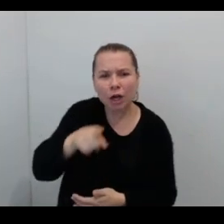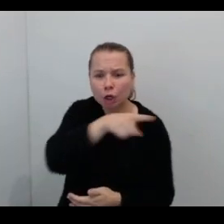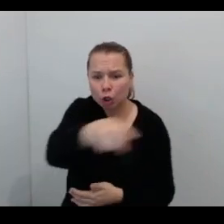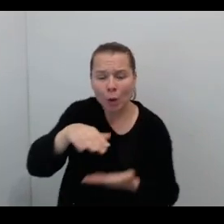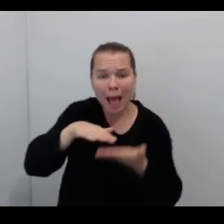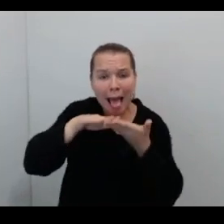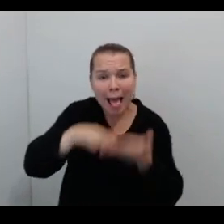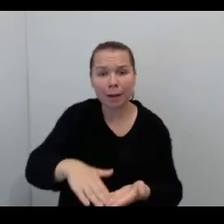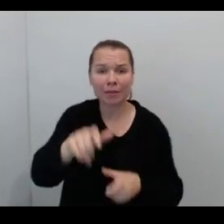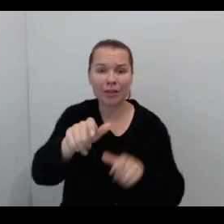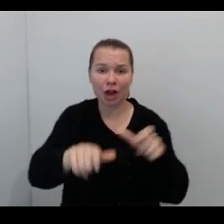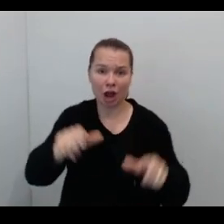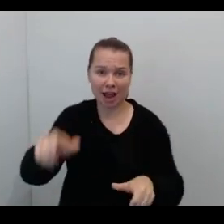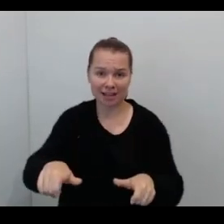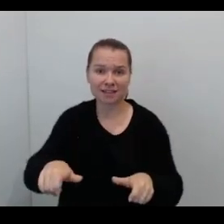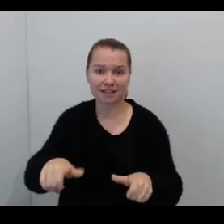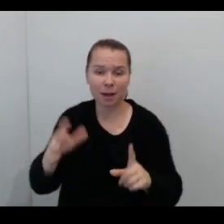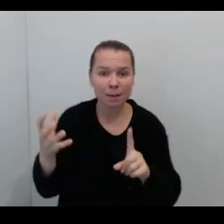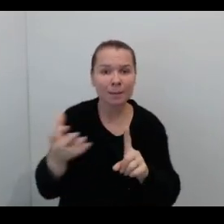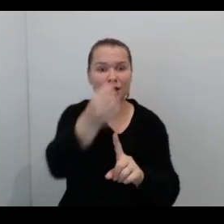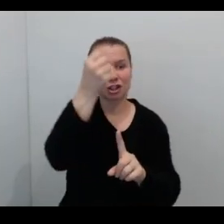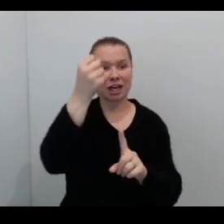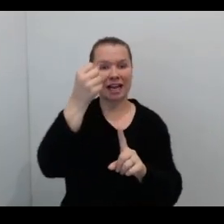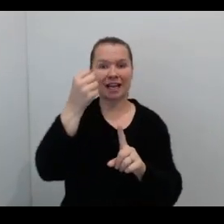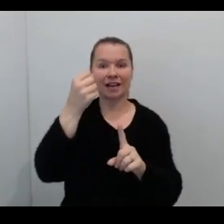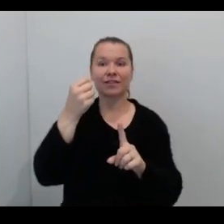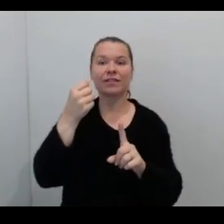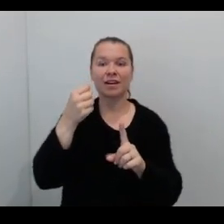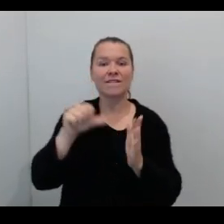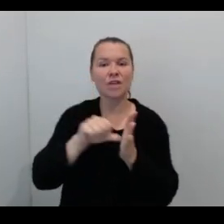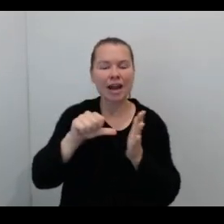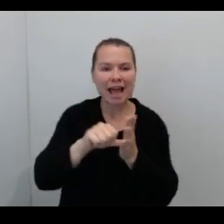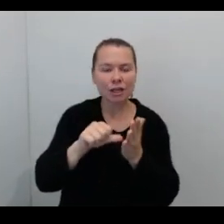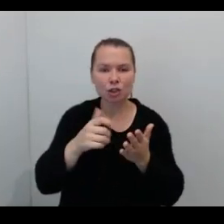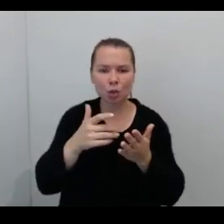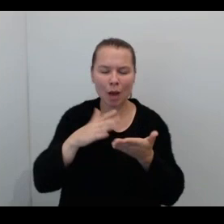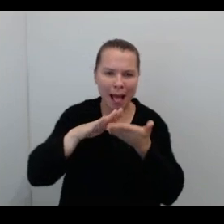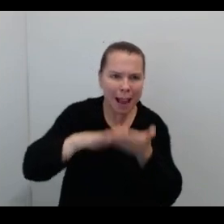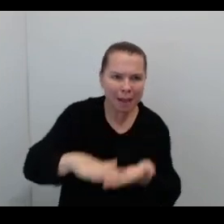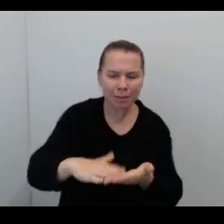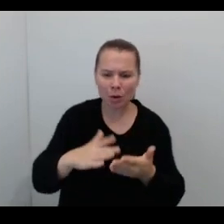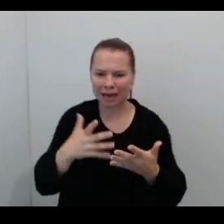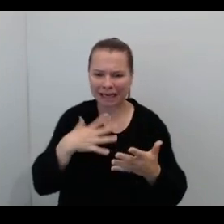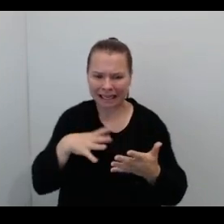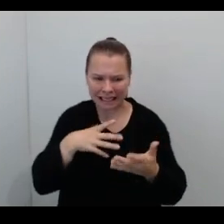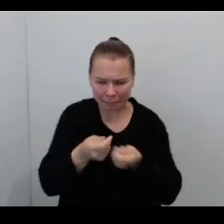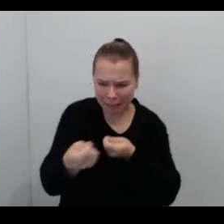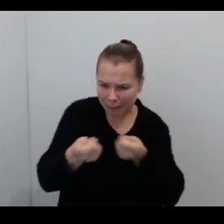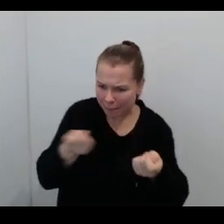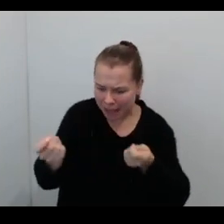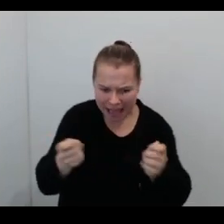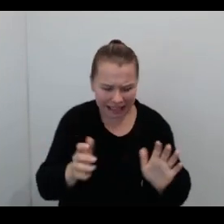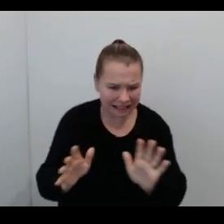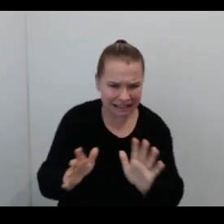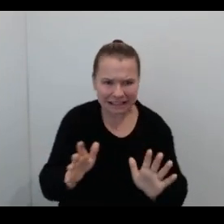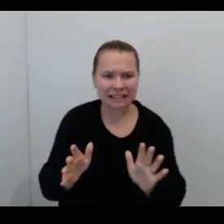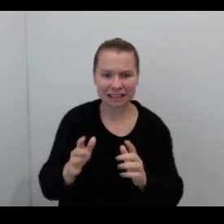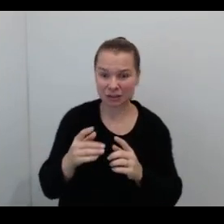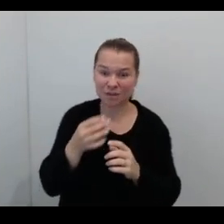obligations due to the cost of living increase that we've been seeing over the last couple of years.